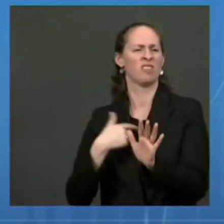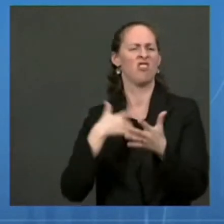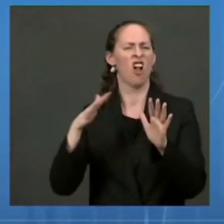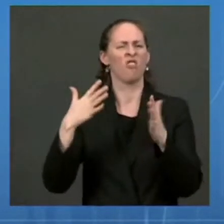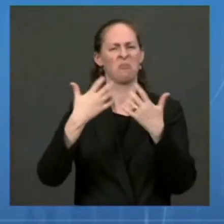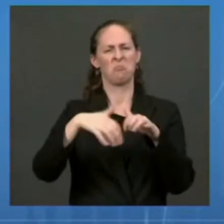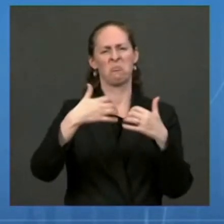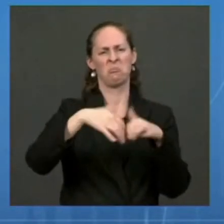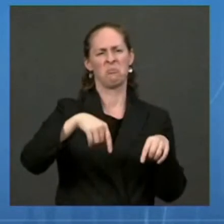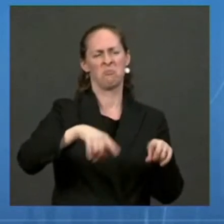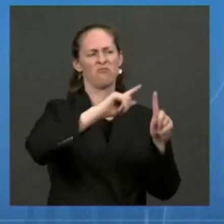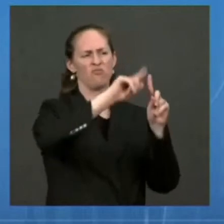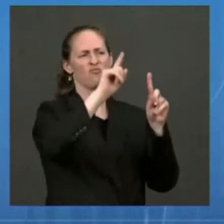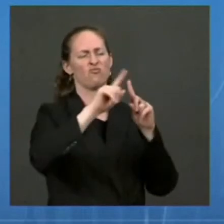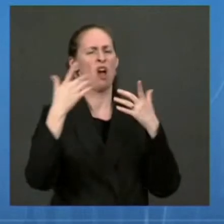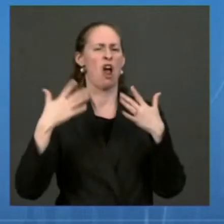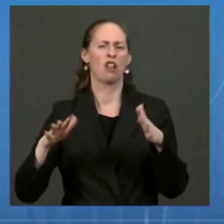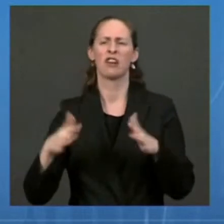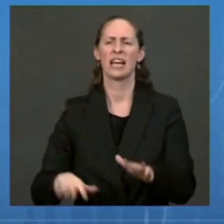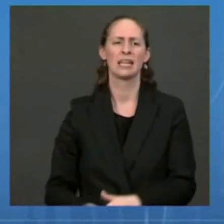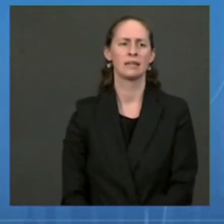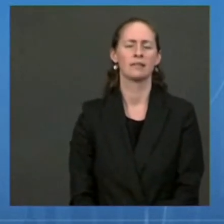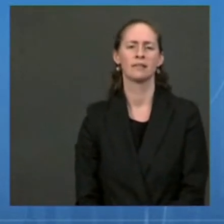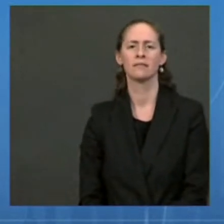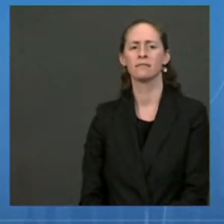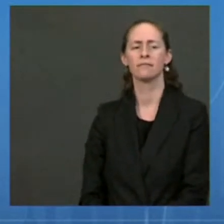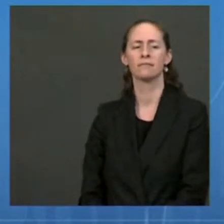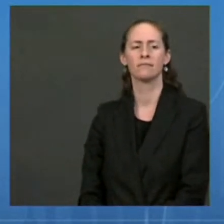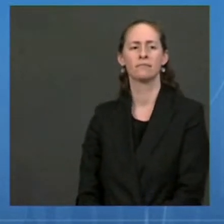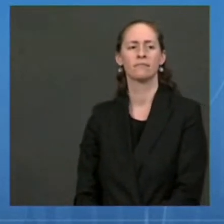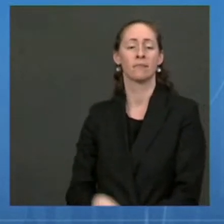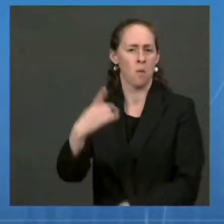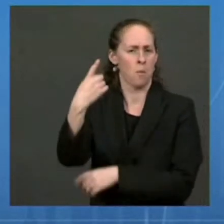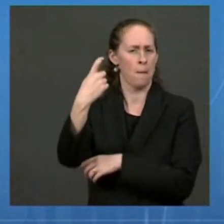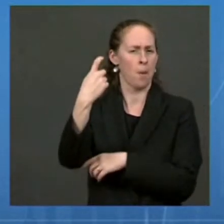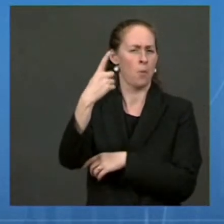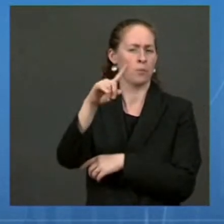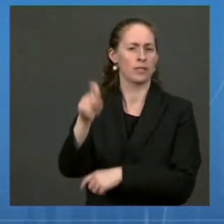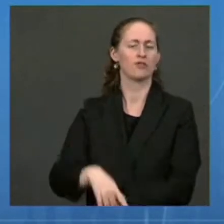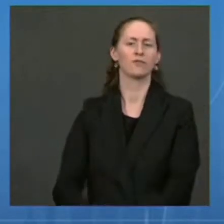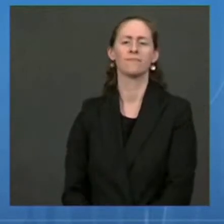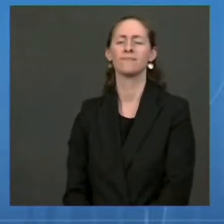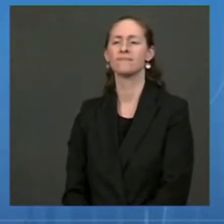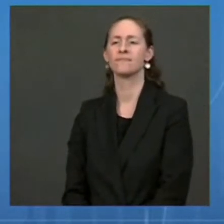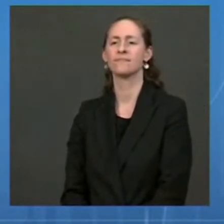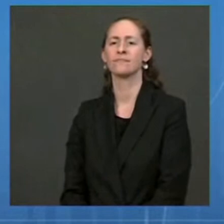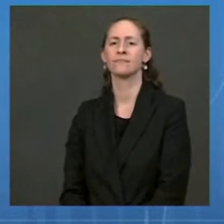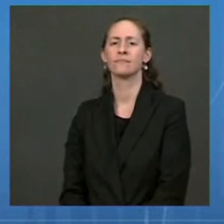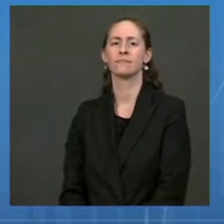ARMS AS TRUSTED PEOPLE ALREADY. SO THAT WORK IS ALREADY UNDERWAY IN MANY, MANY COUNTRIES.